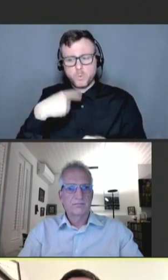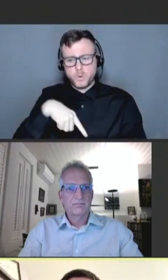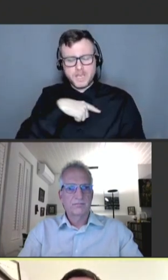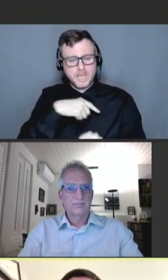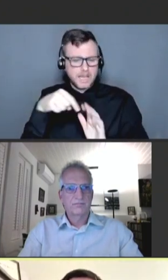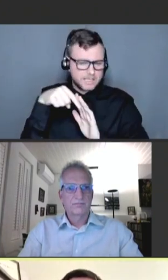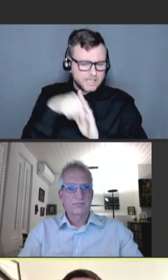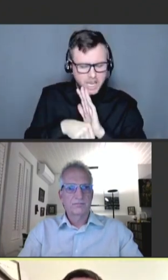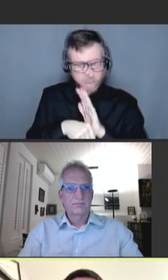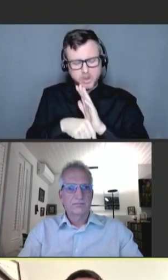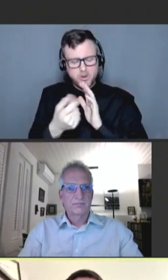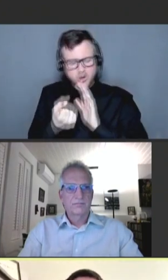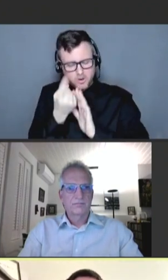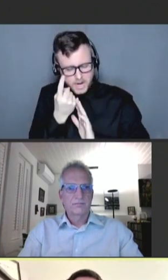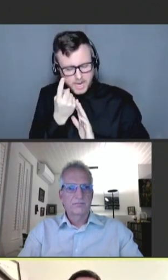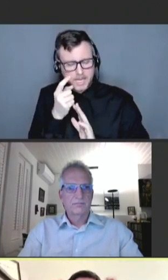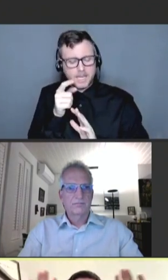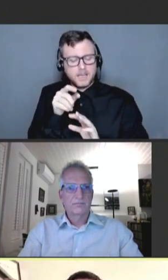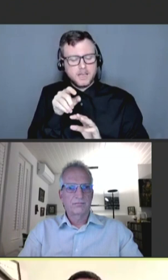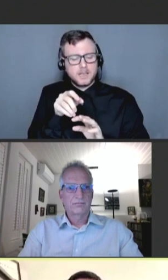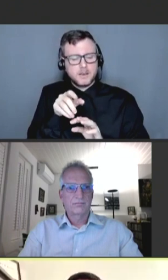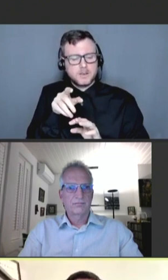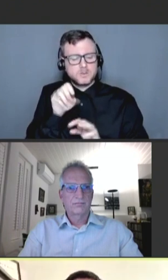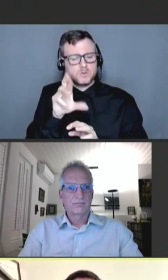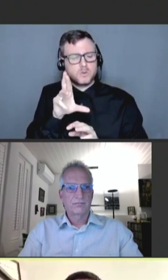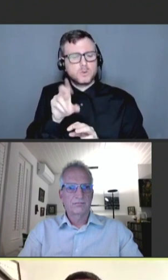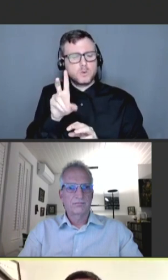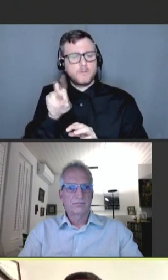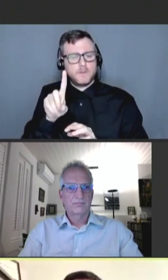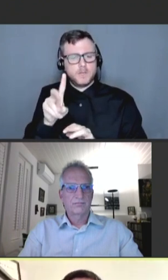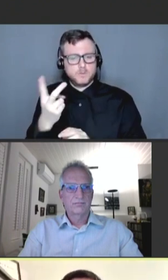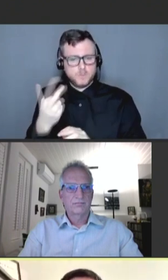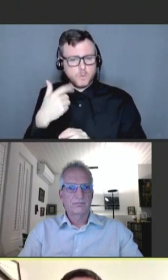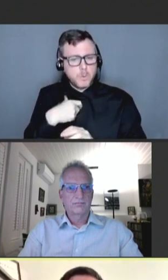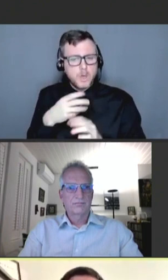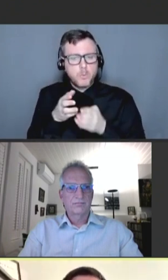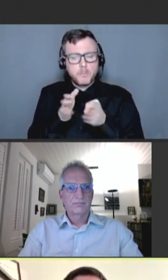of SARS-CoV-2 itself, but really, more broadly, to understand the post-viral condition,